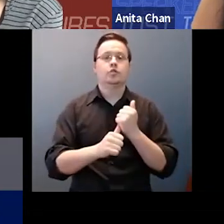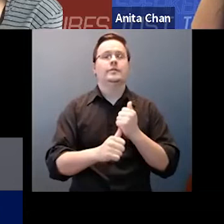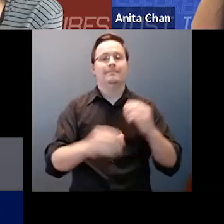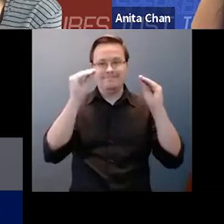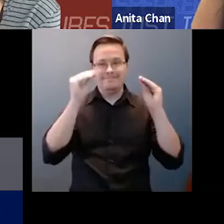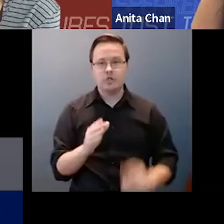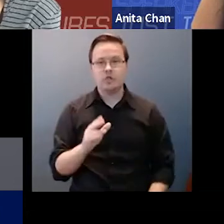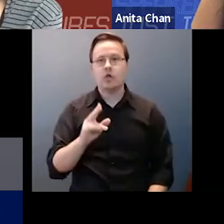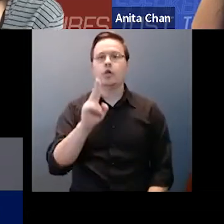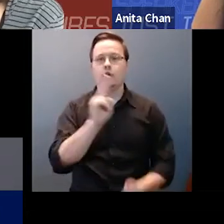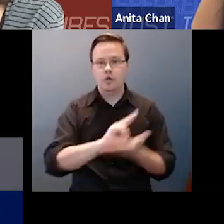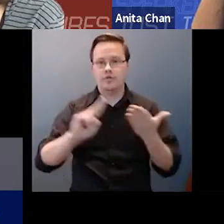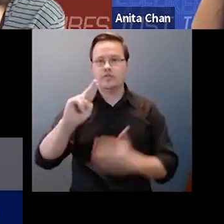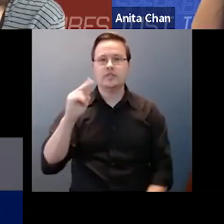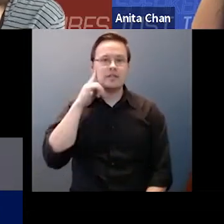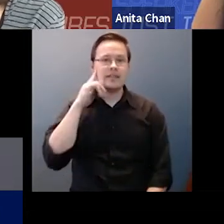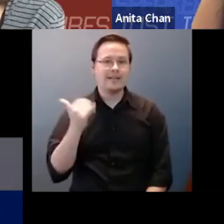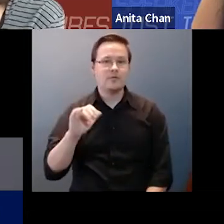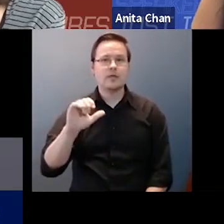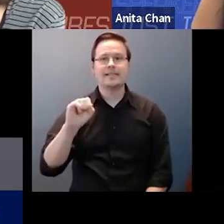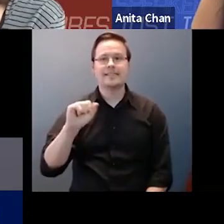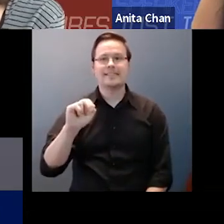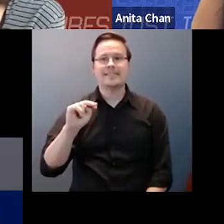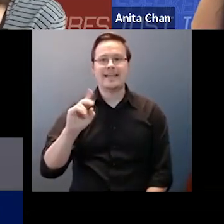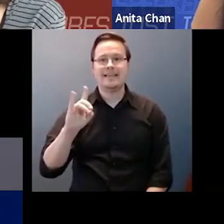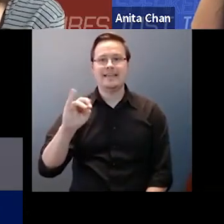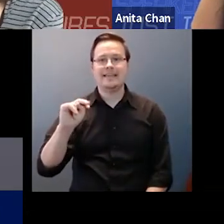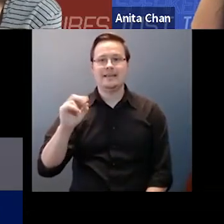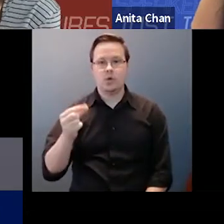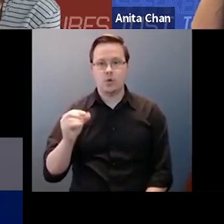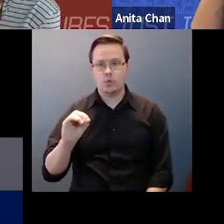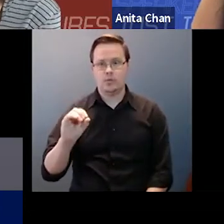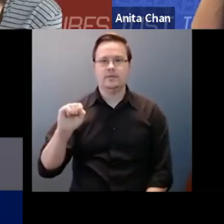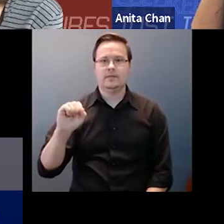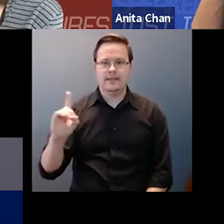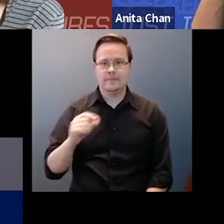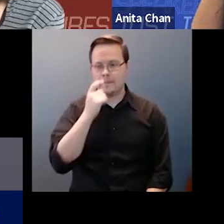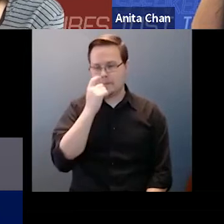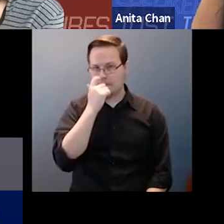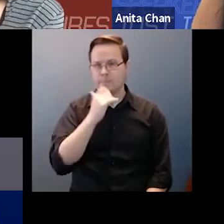of California, San Diego. She also serves as faculty to design lab, Institute for Practical Ethics,